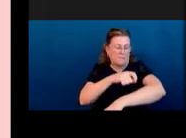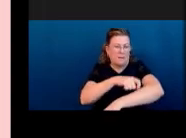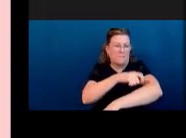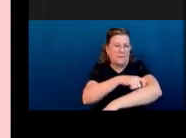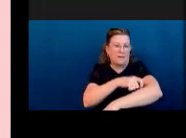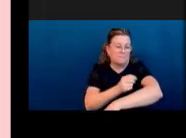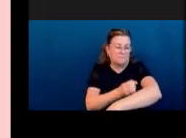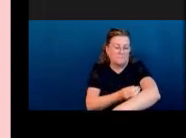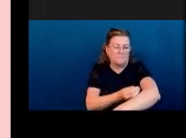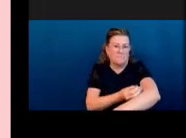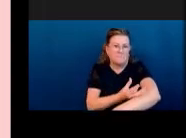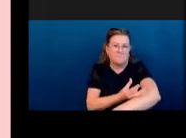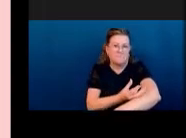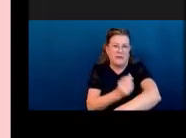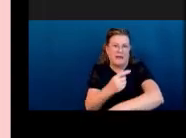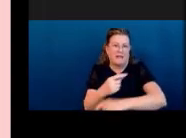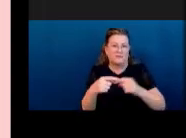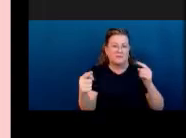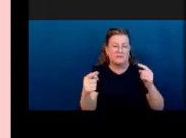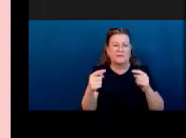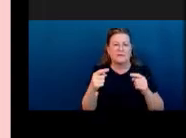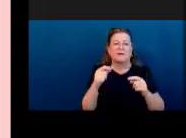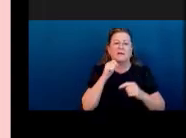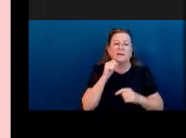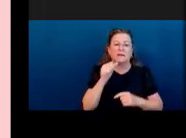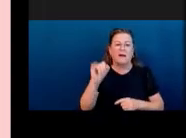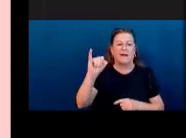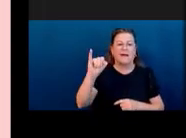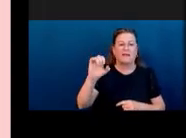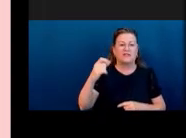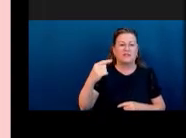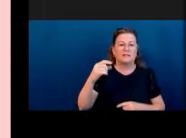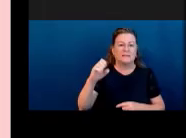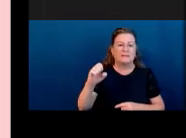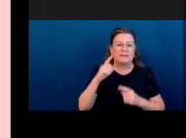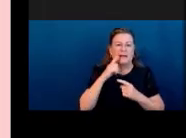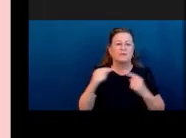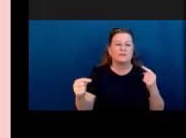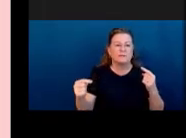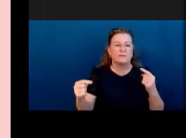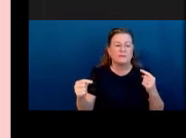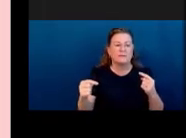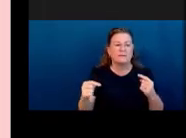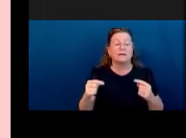as an allergy. It's called a non IGE allergy. And instead, these